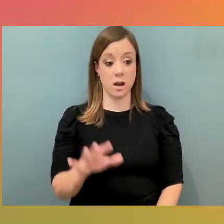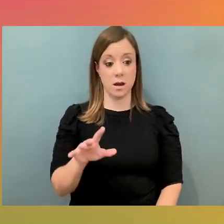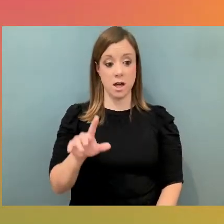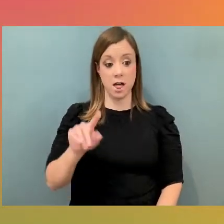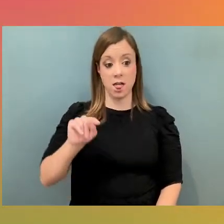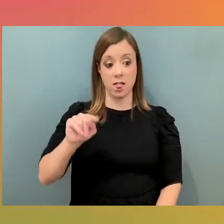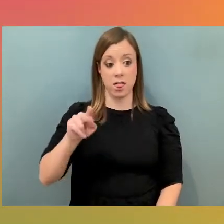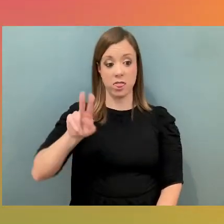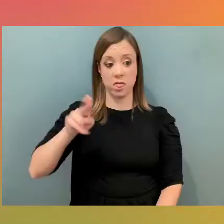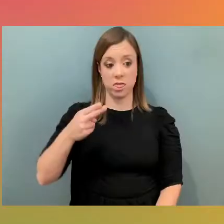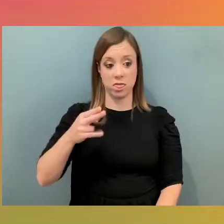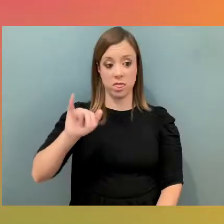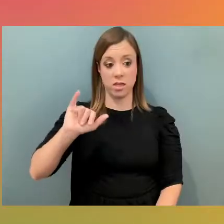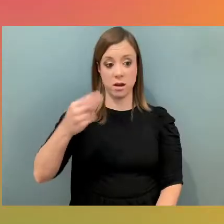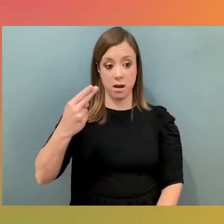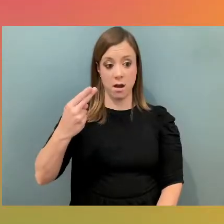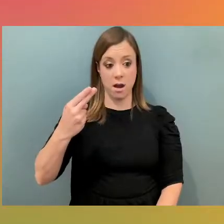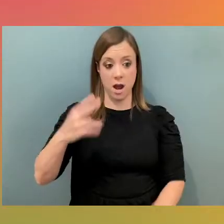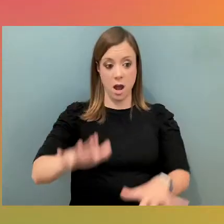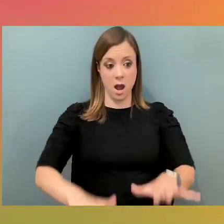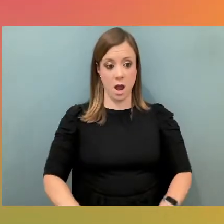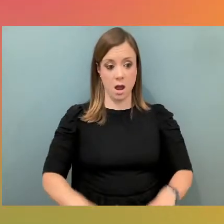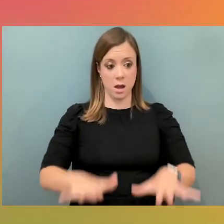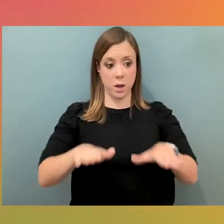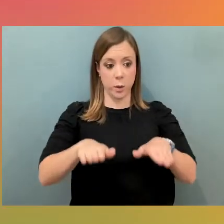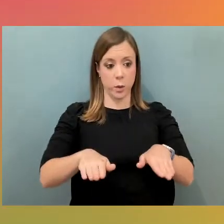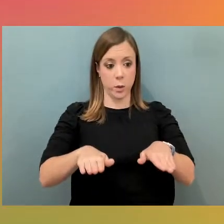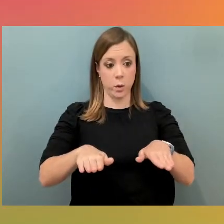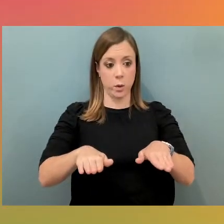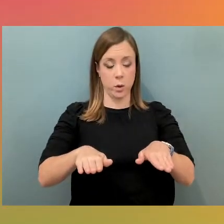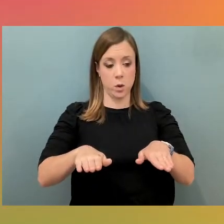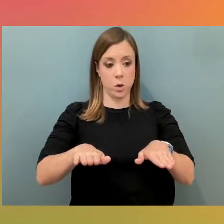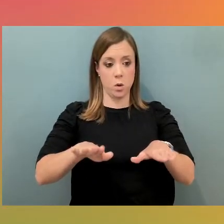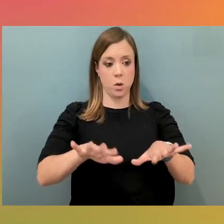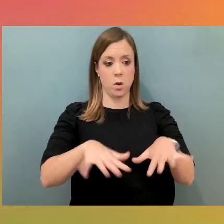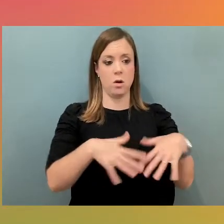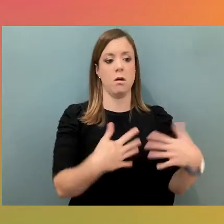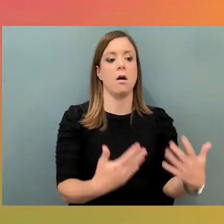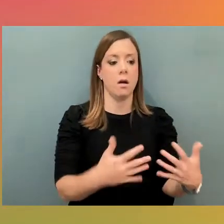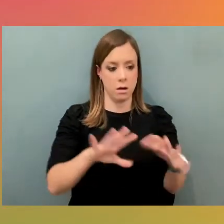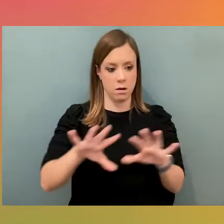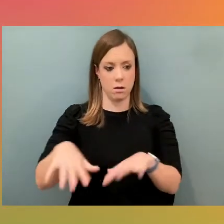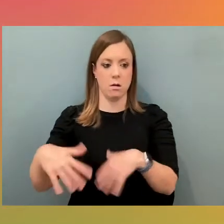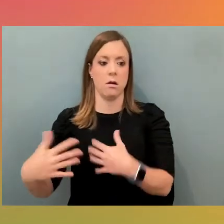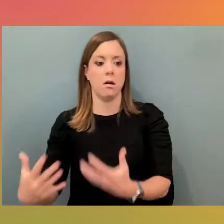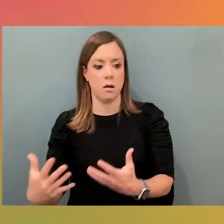RELAX A LITTLE AT THE TOP SO